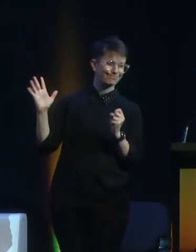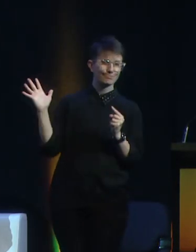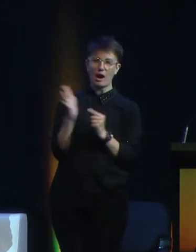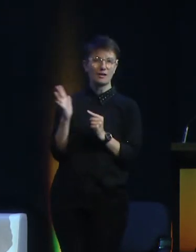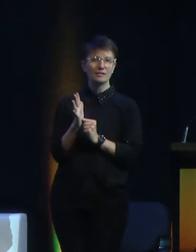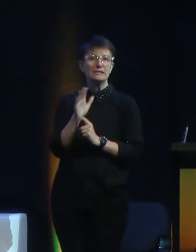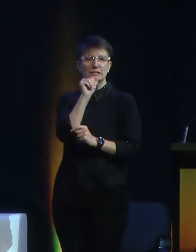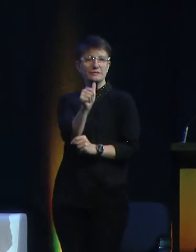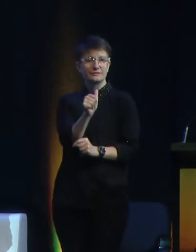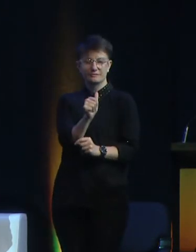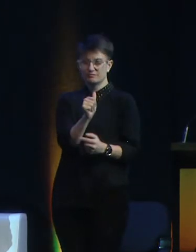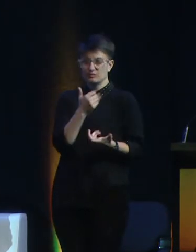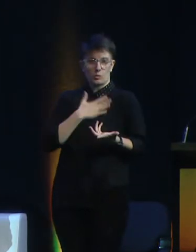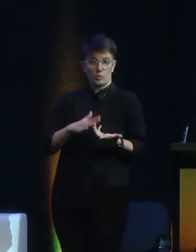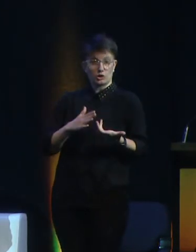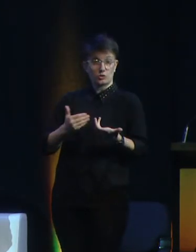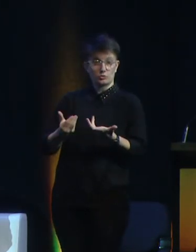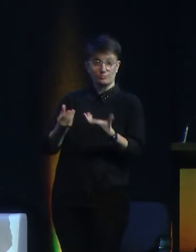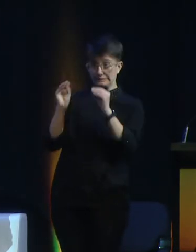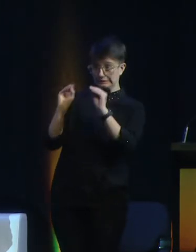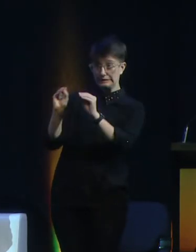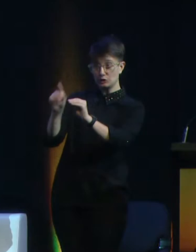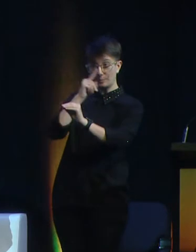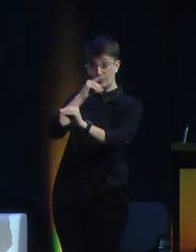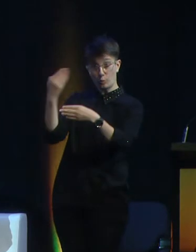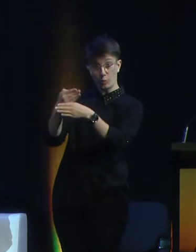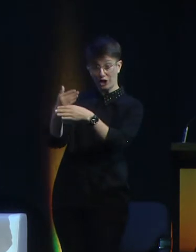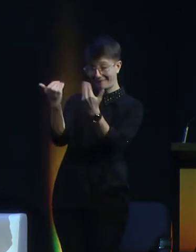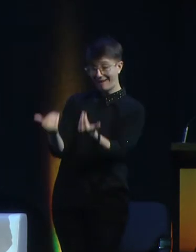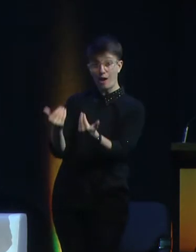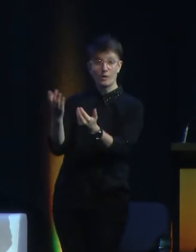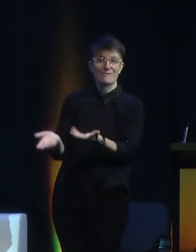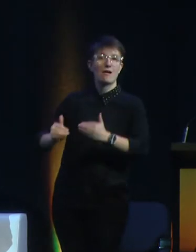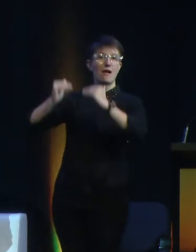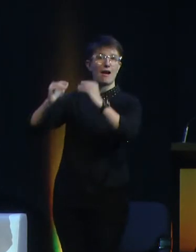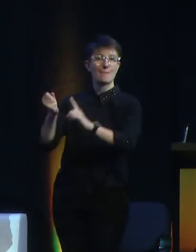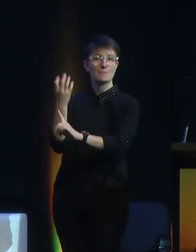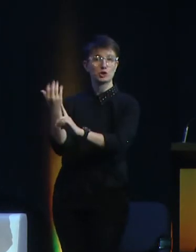people currently in higher emissions jobs into new career pathways in a just and fair